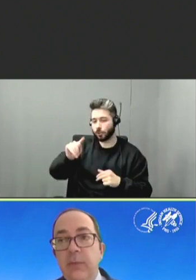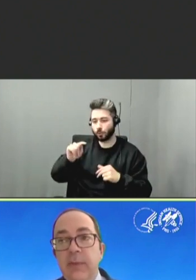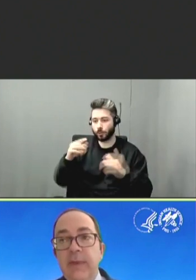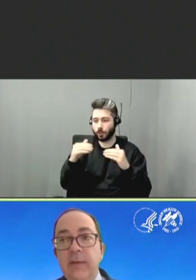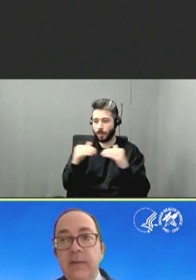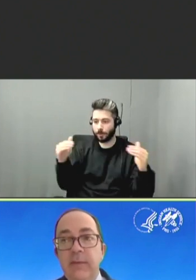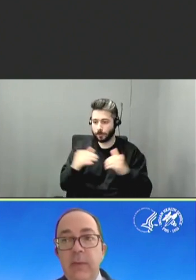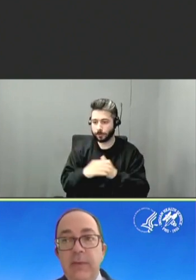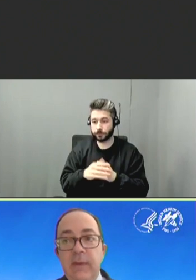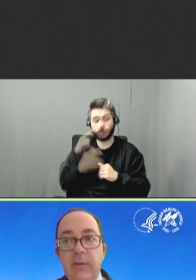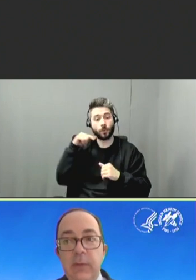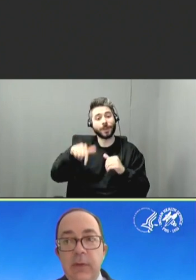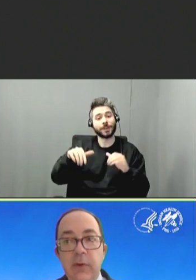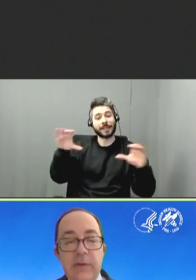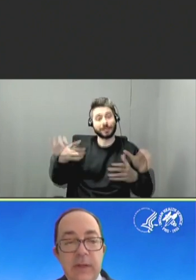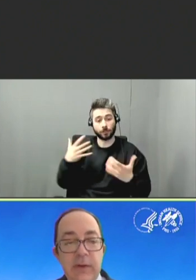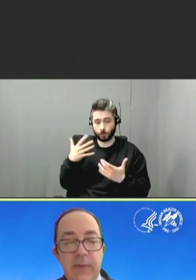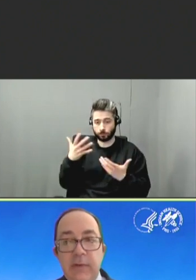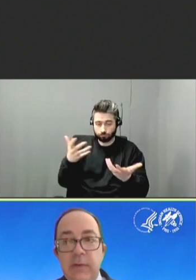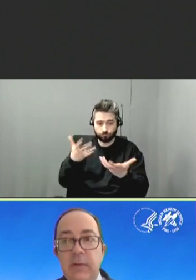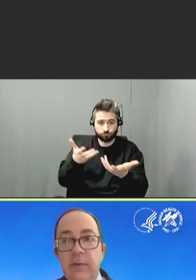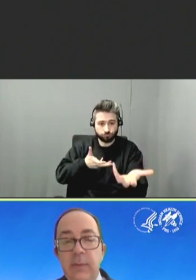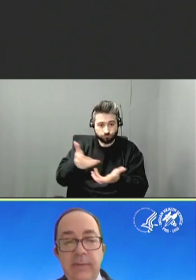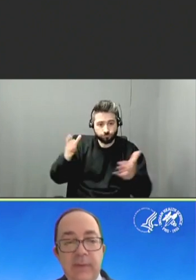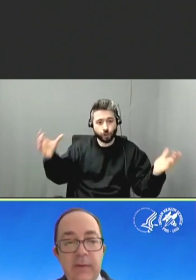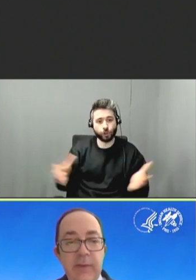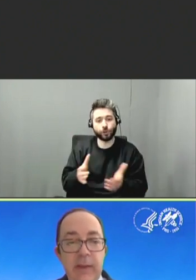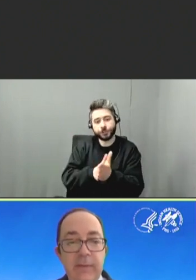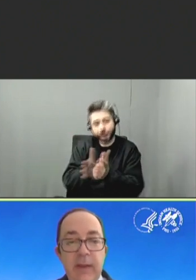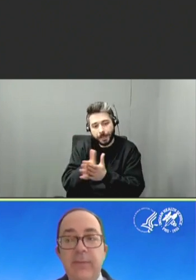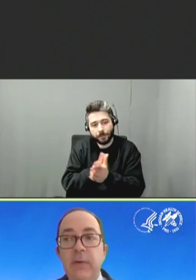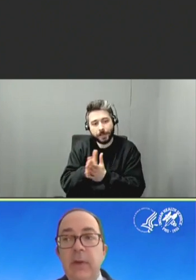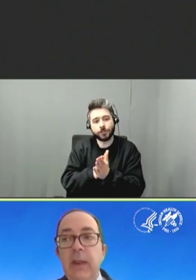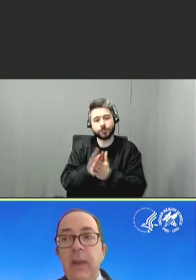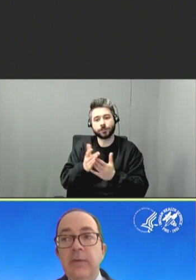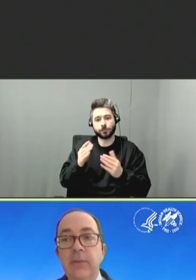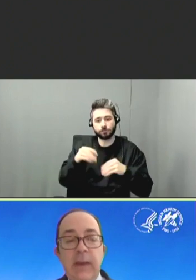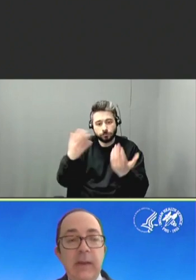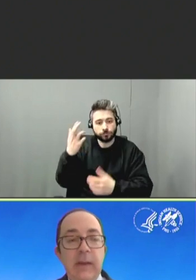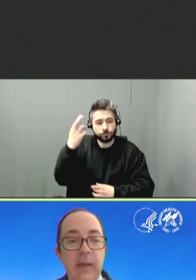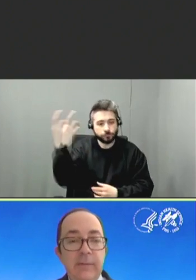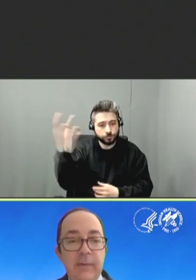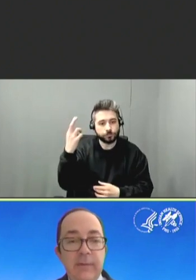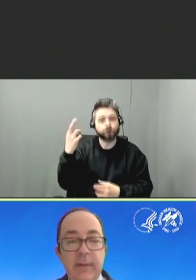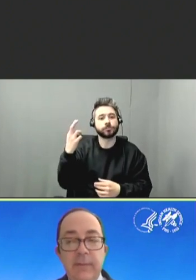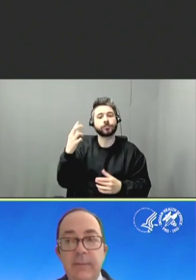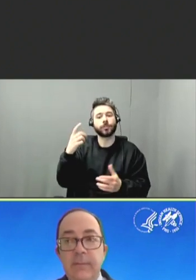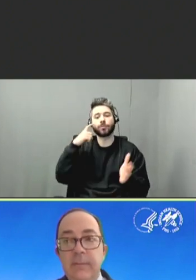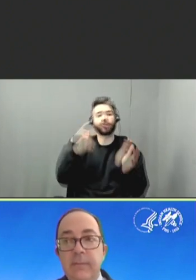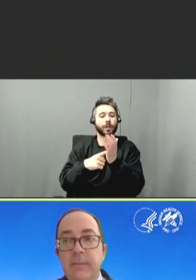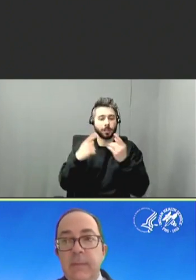Through this activity, we seek to encourage innovation, to incentivize effort and to recognize success.